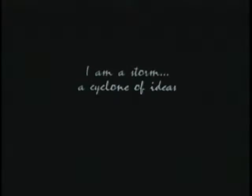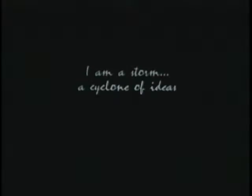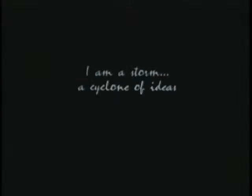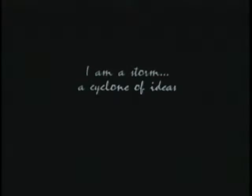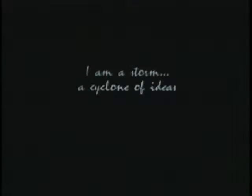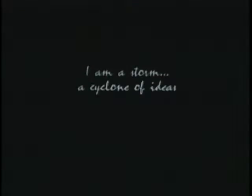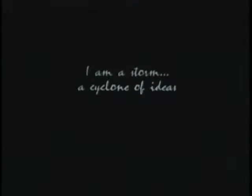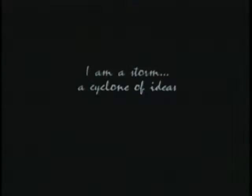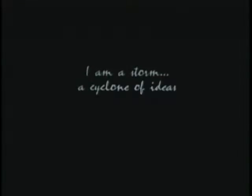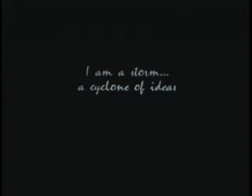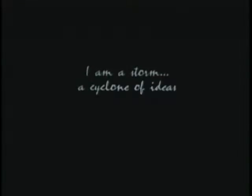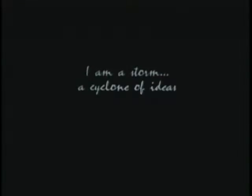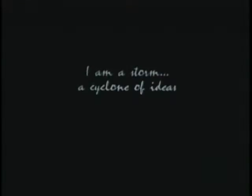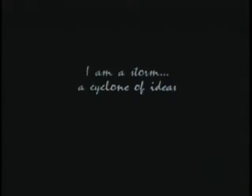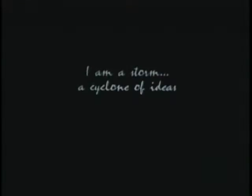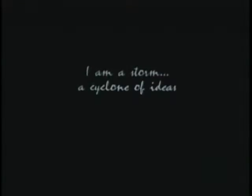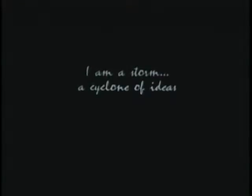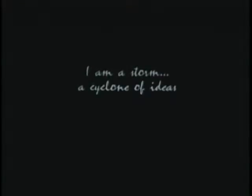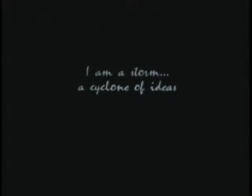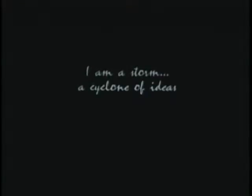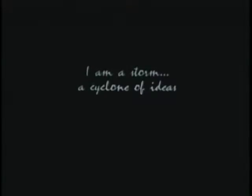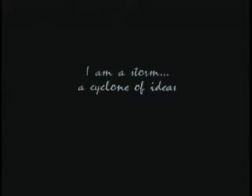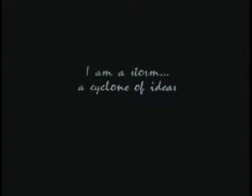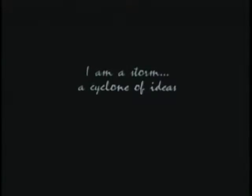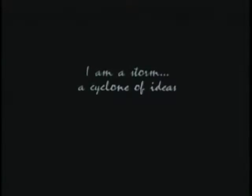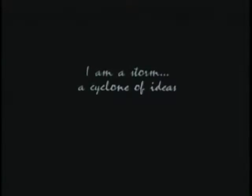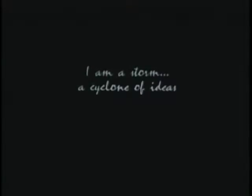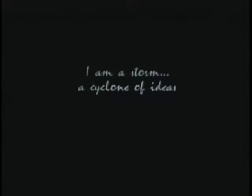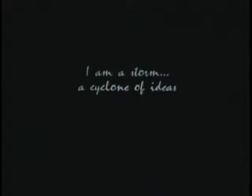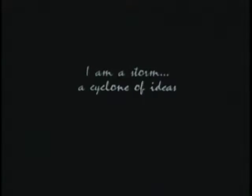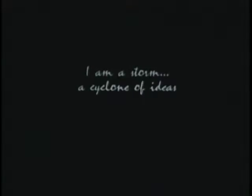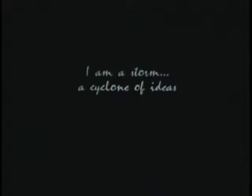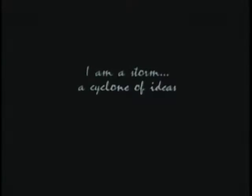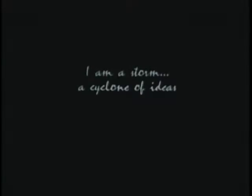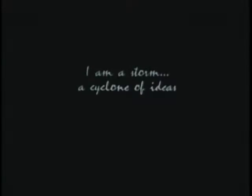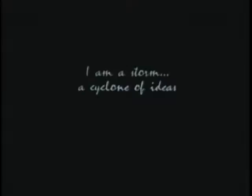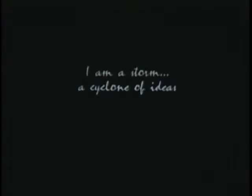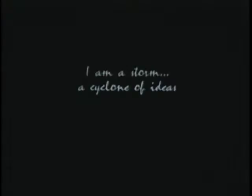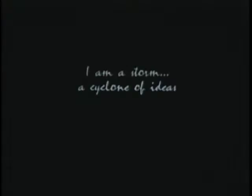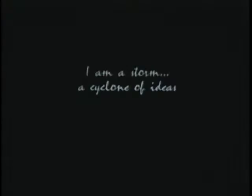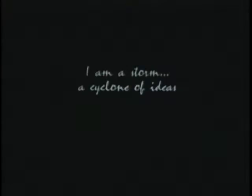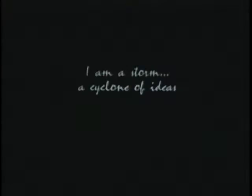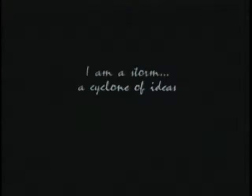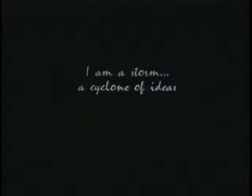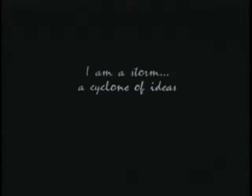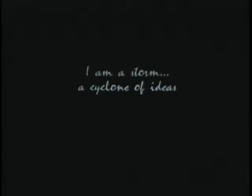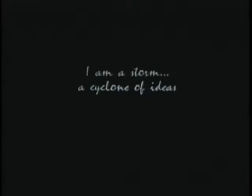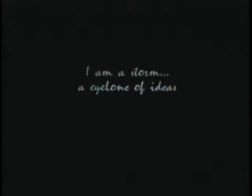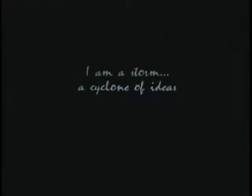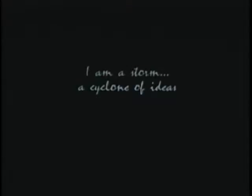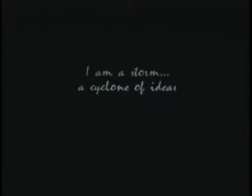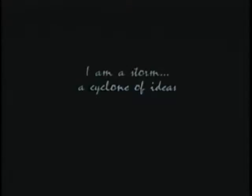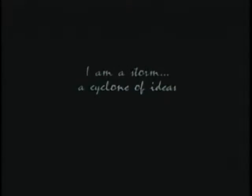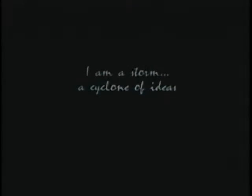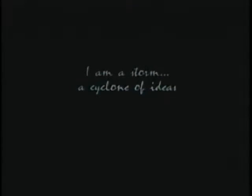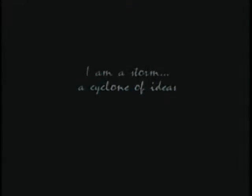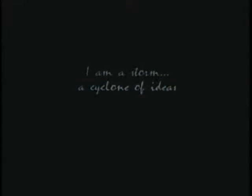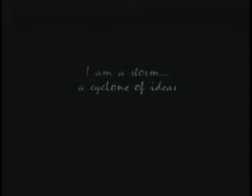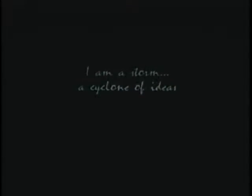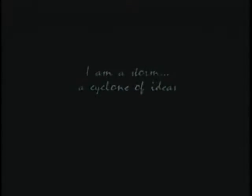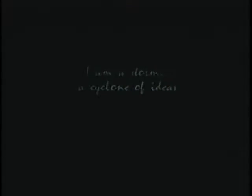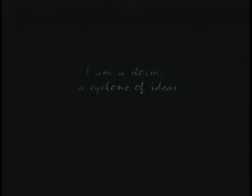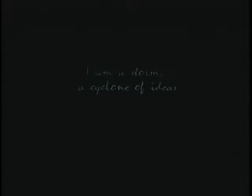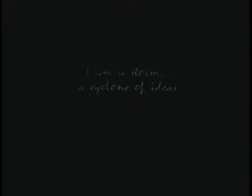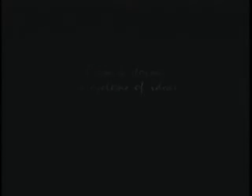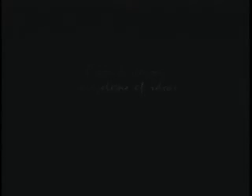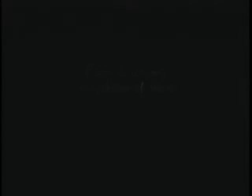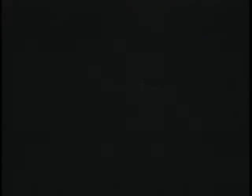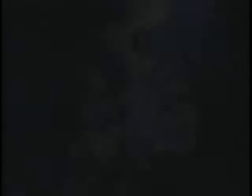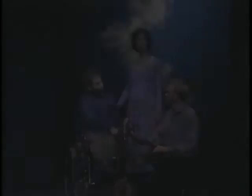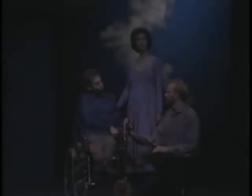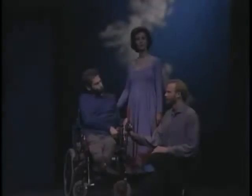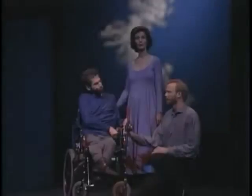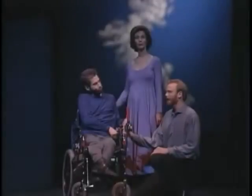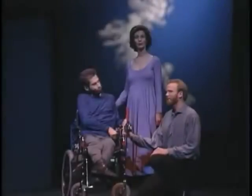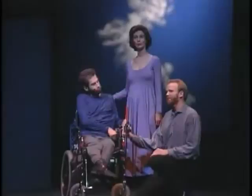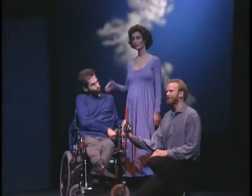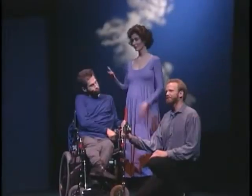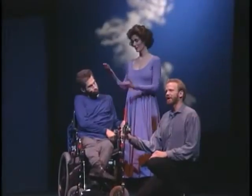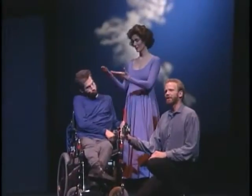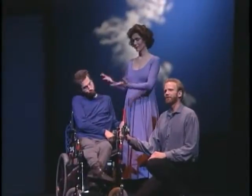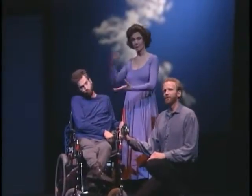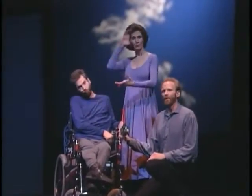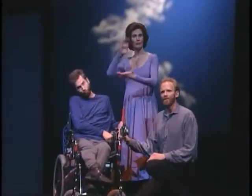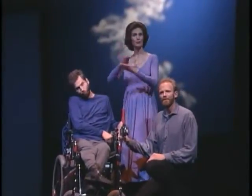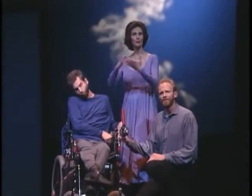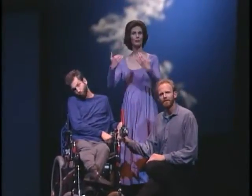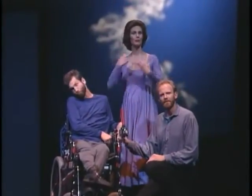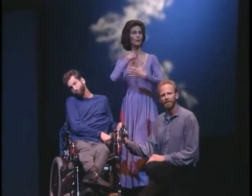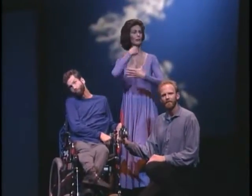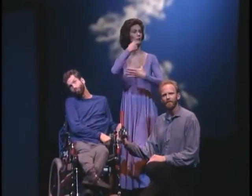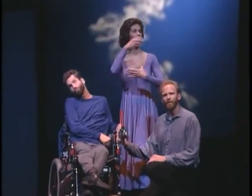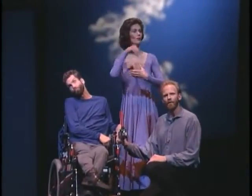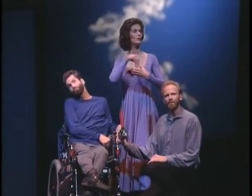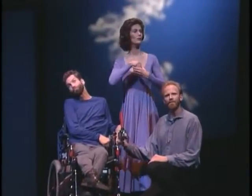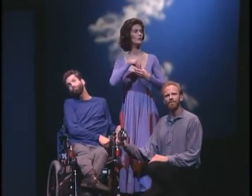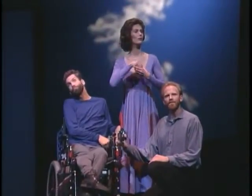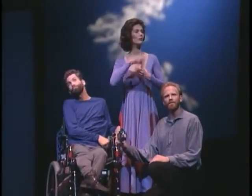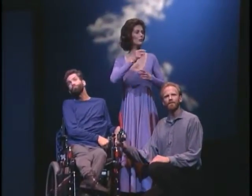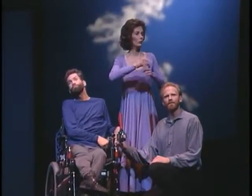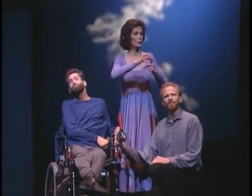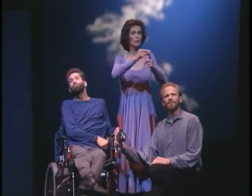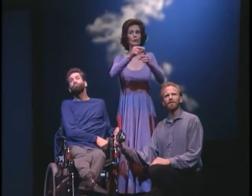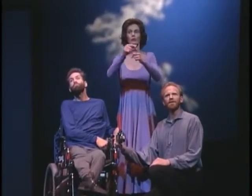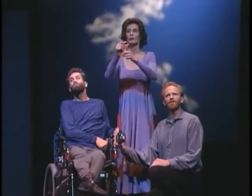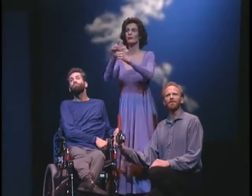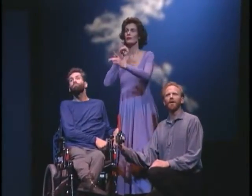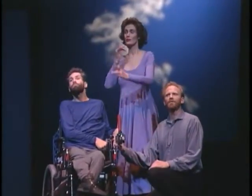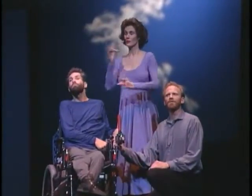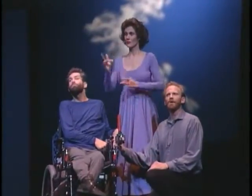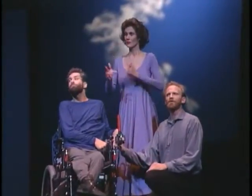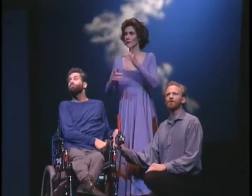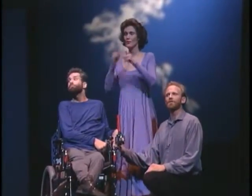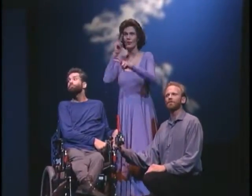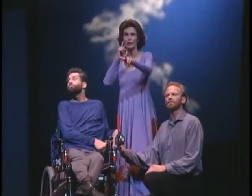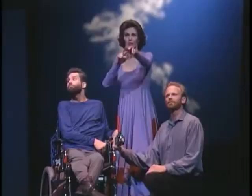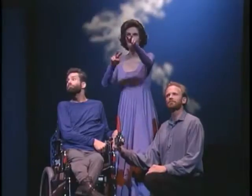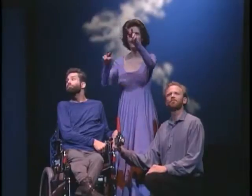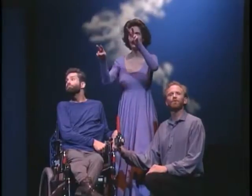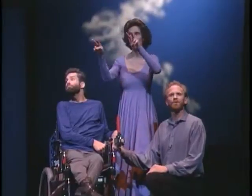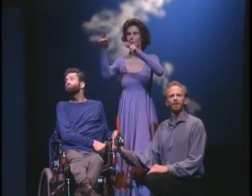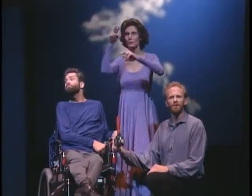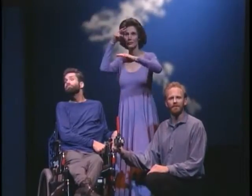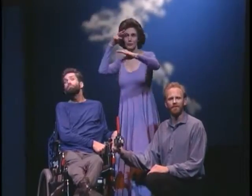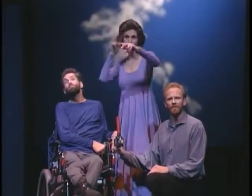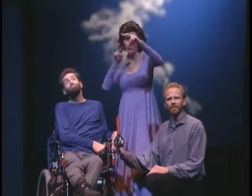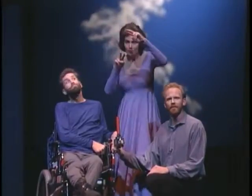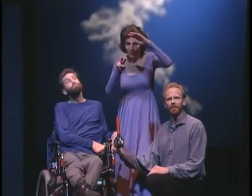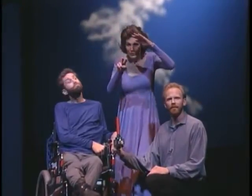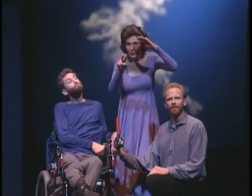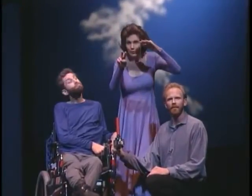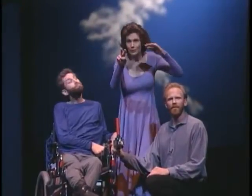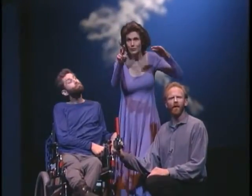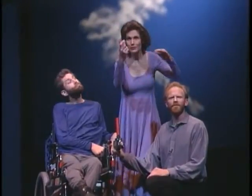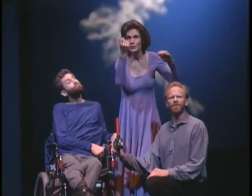I believe I have a voice words feelings observations perceptions thoughts that